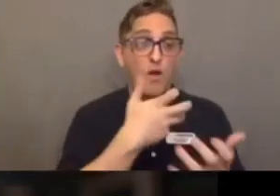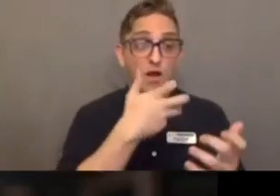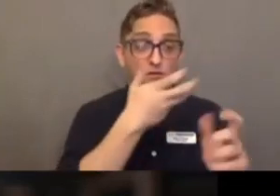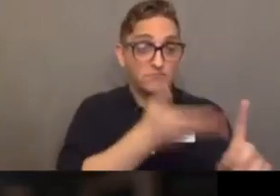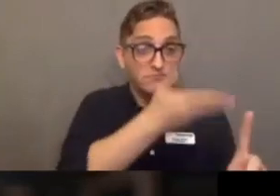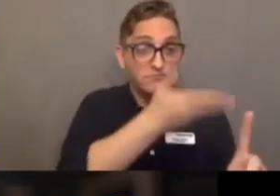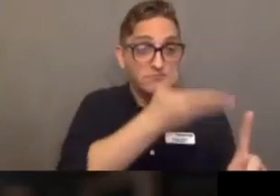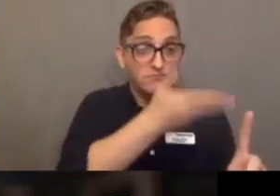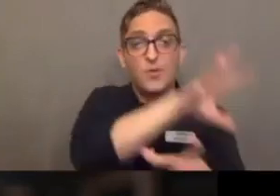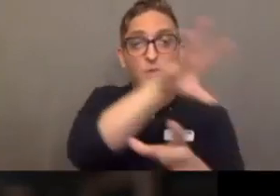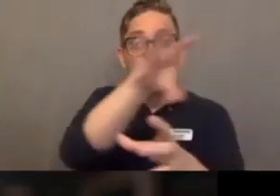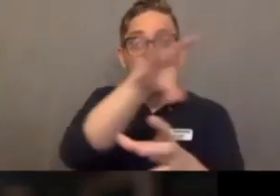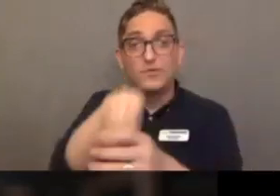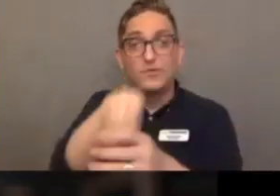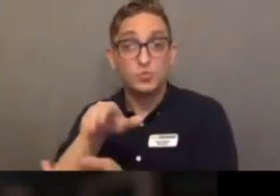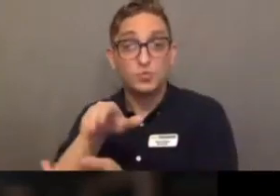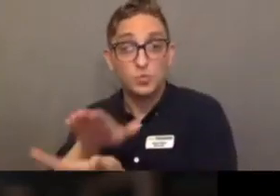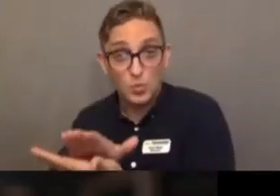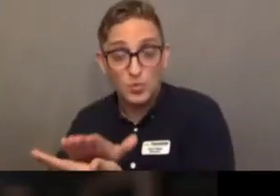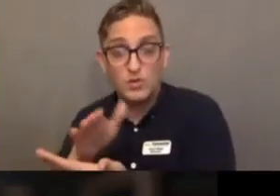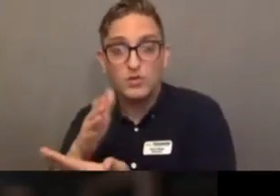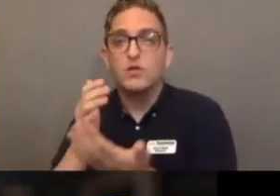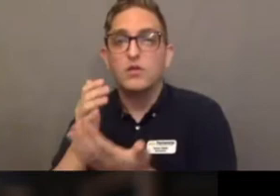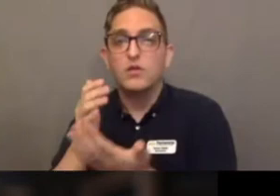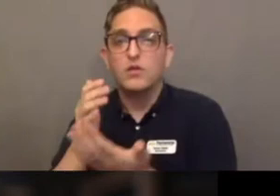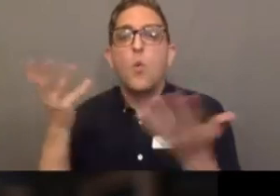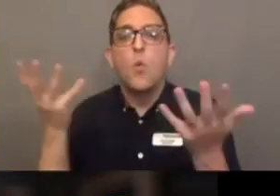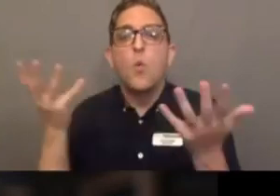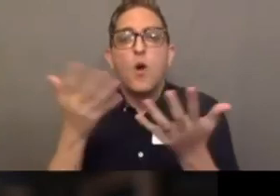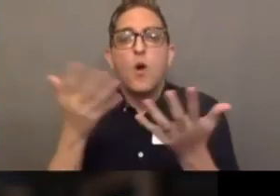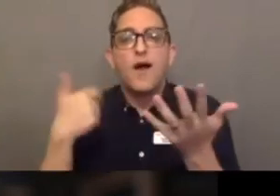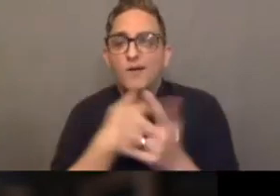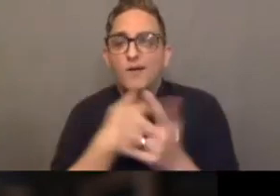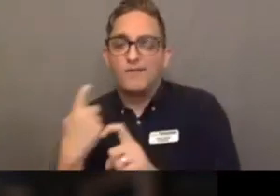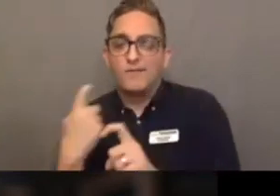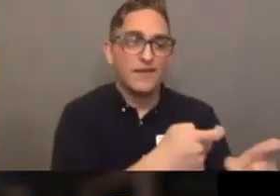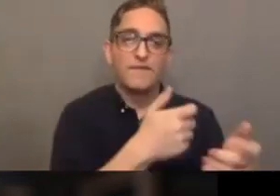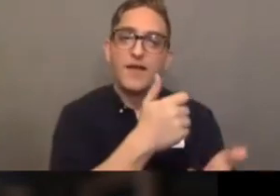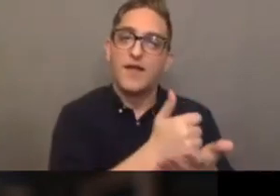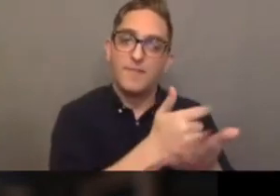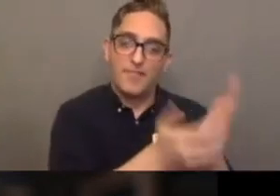we give them the abilities to do that. And how can we do that not by trying to get them